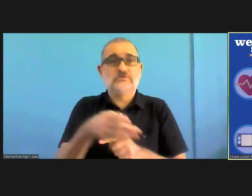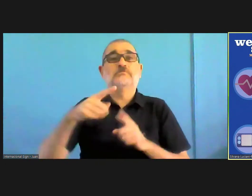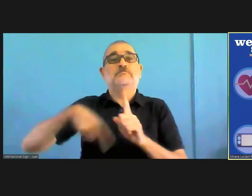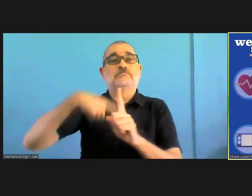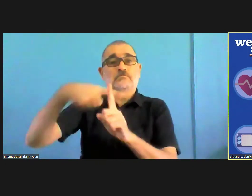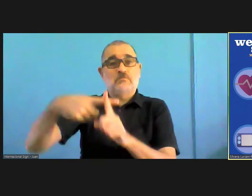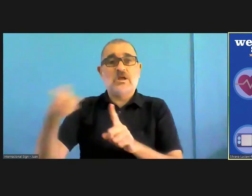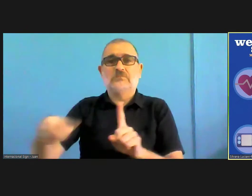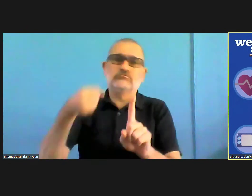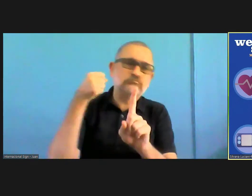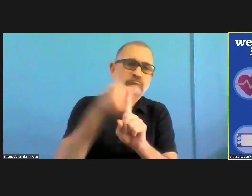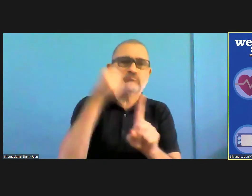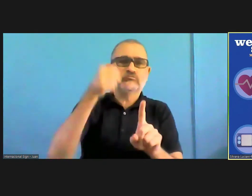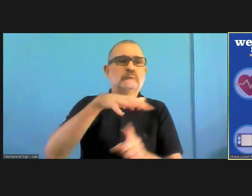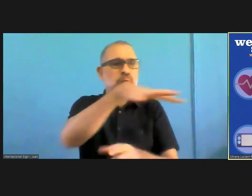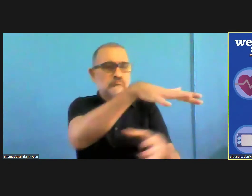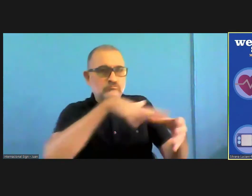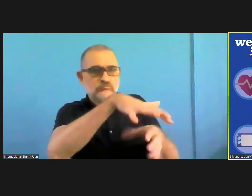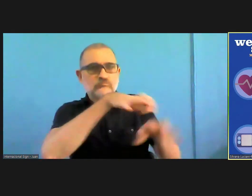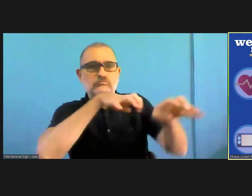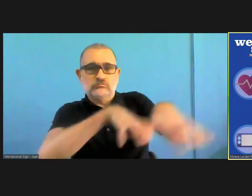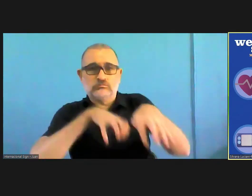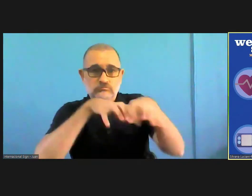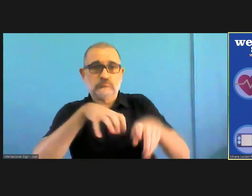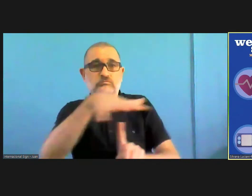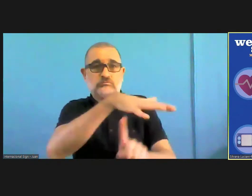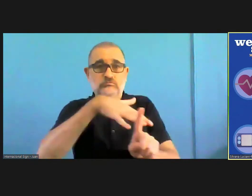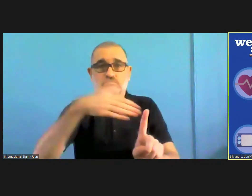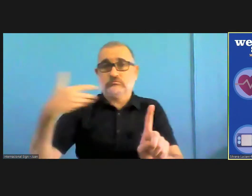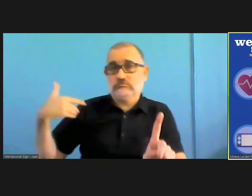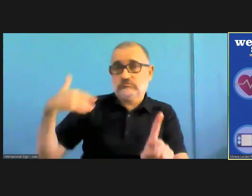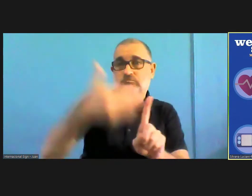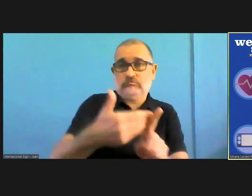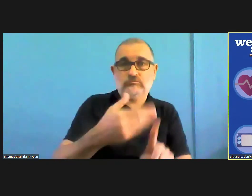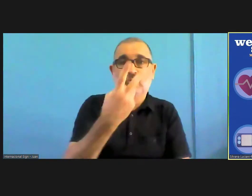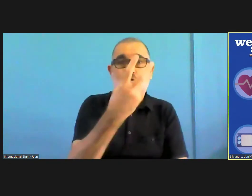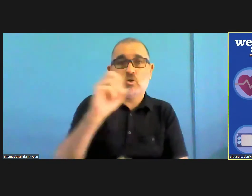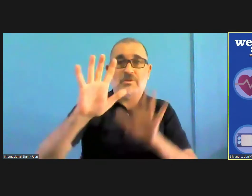here today, Dr. Honorable Christopher Tufton, and over to you.